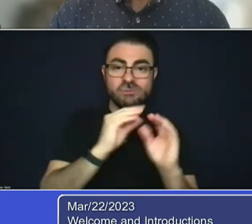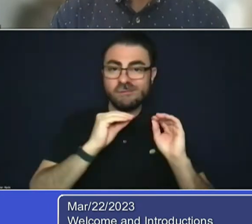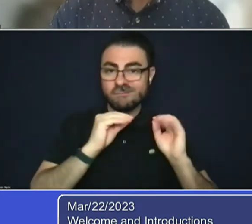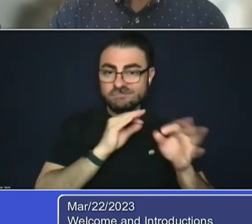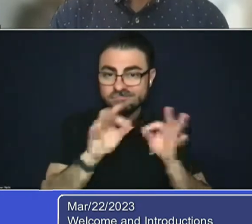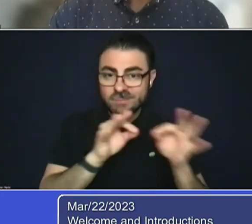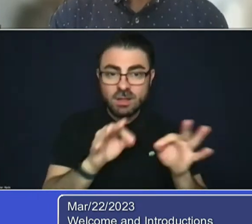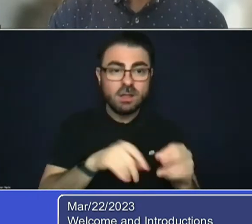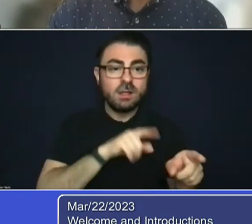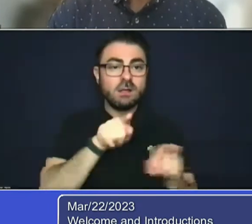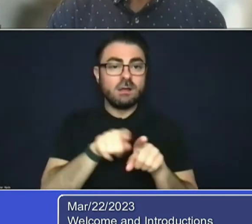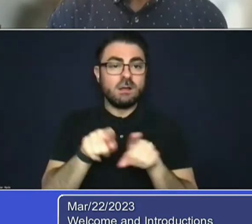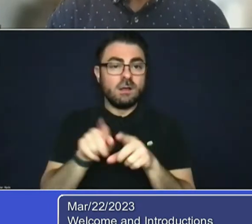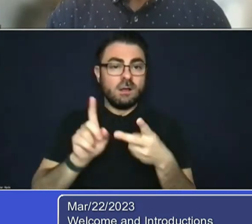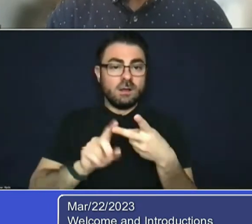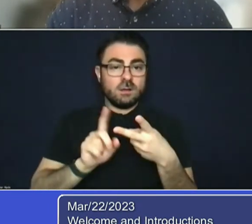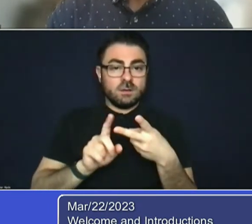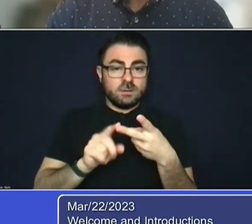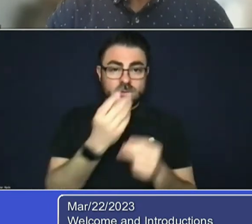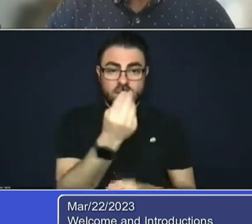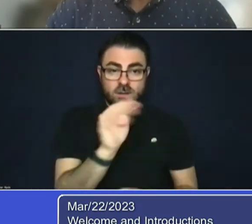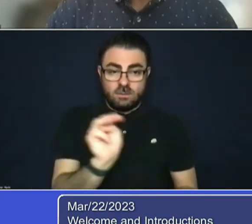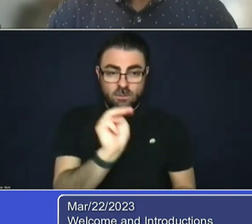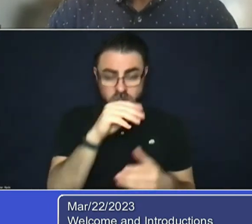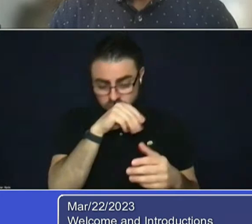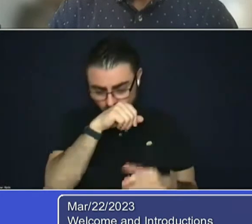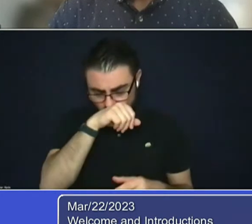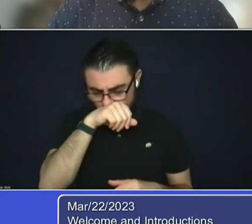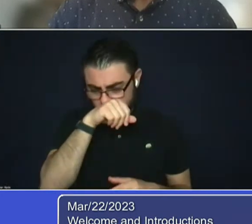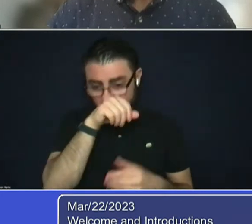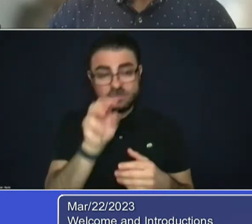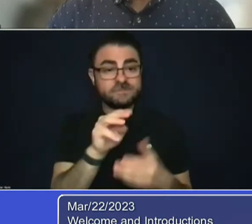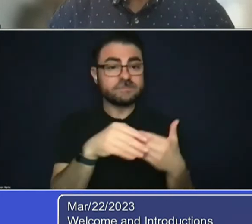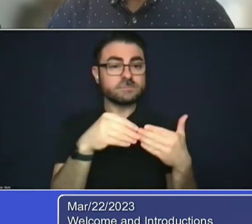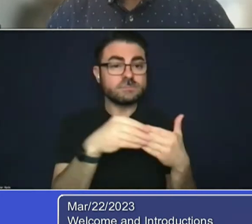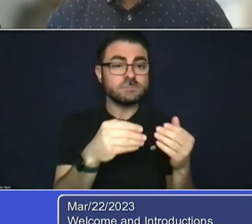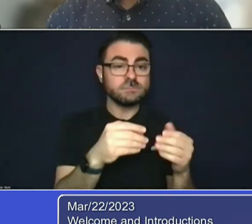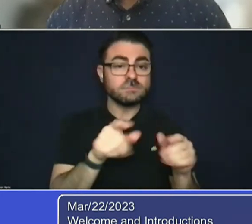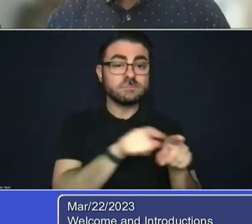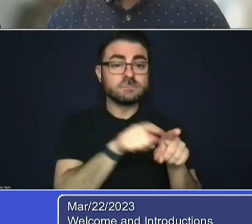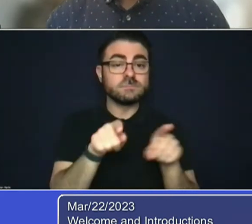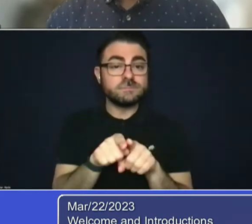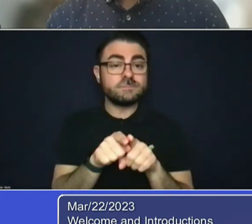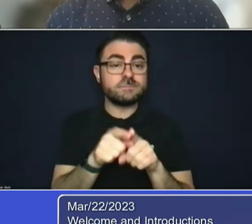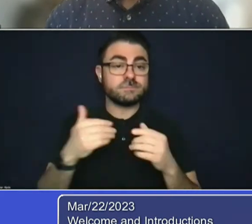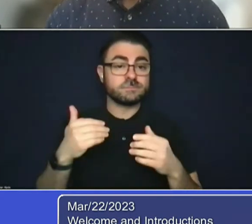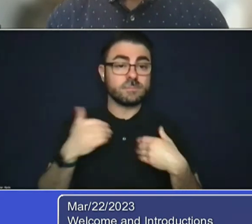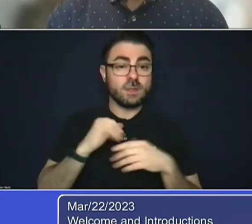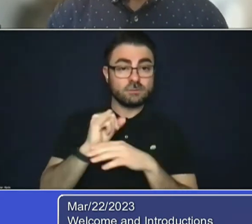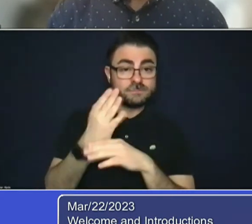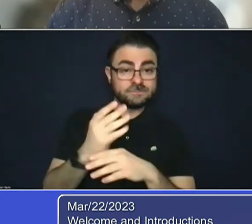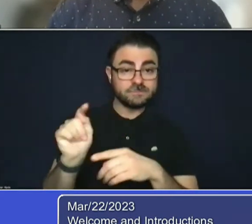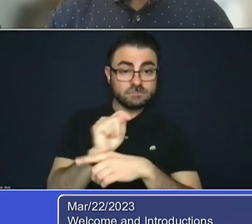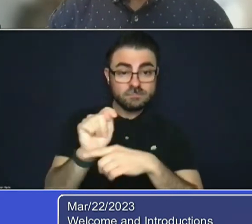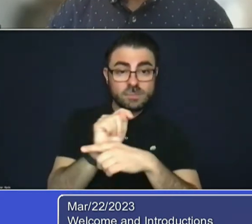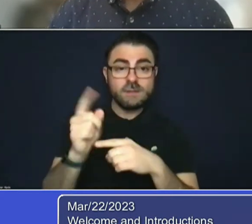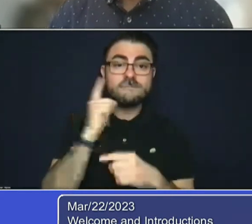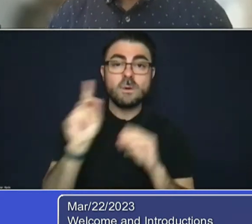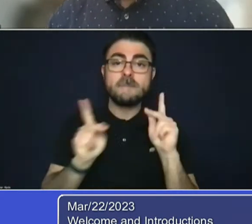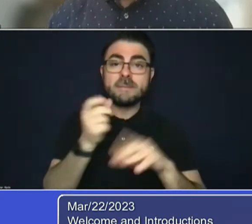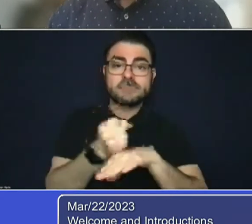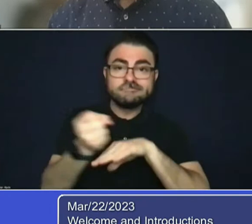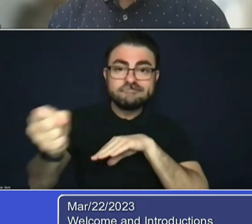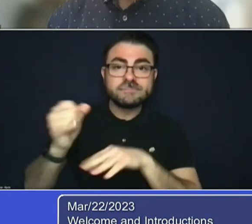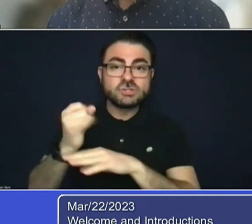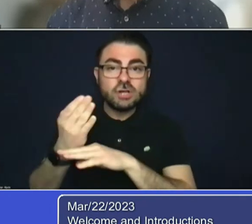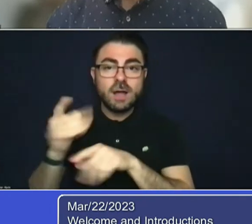YOUTH, AS WELL AS A $26 MILLION